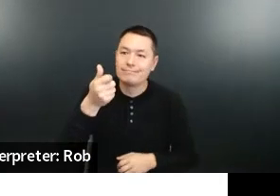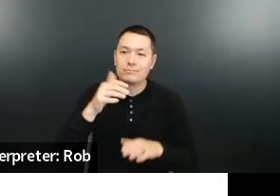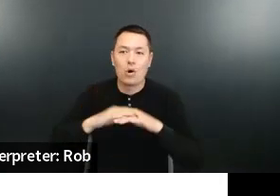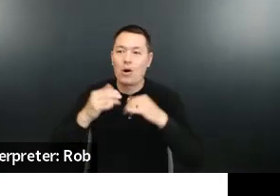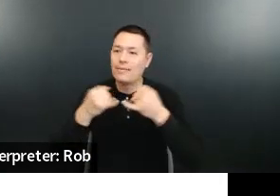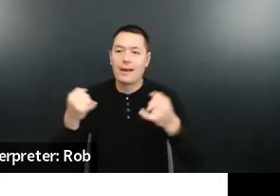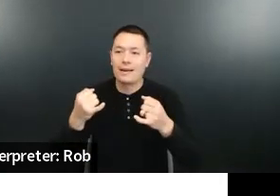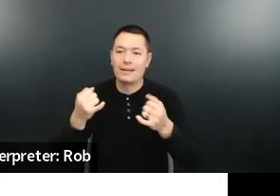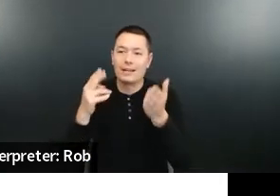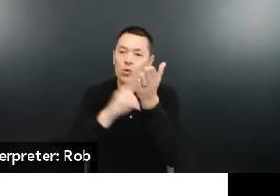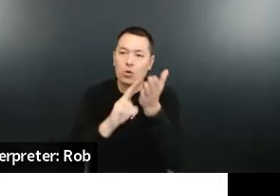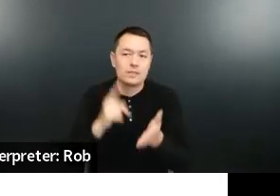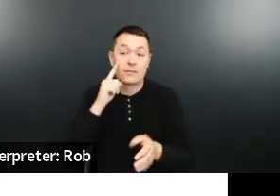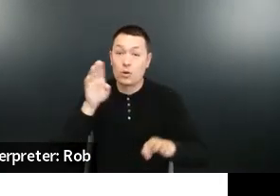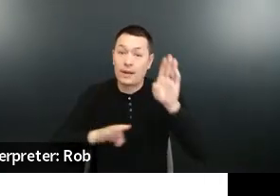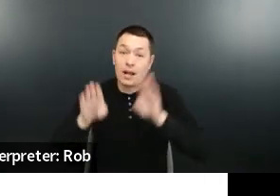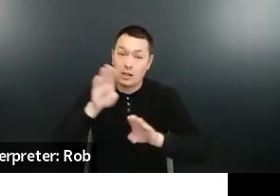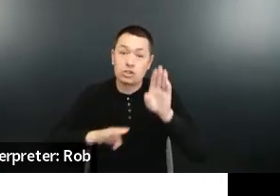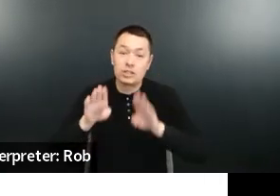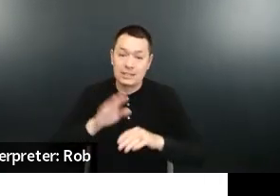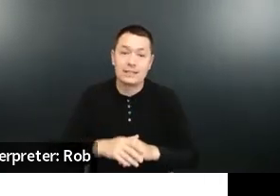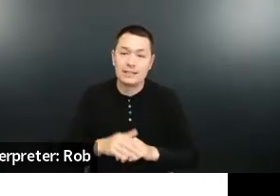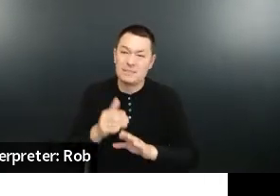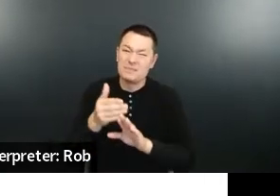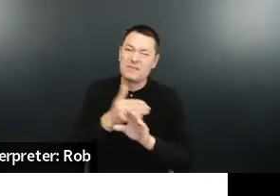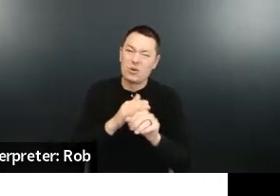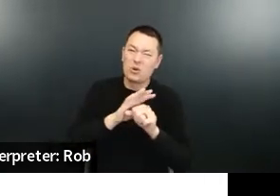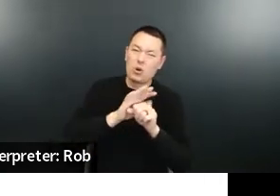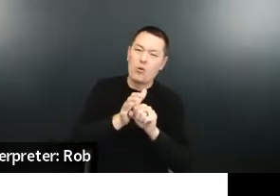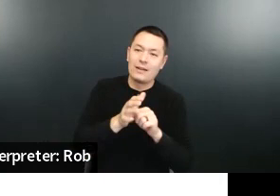for biology prior to that focus span now. So quite the spike